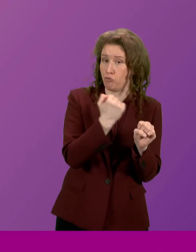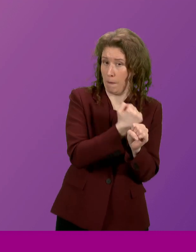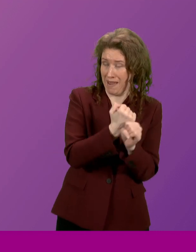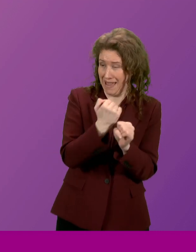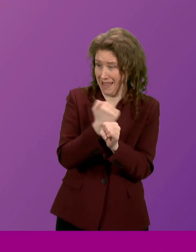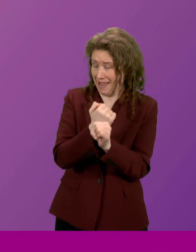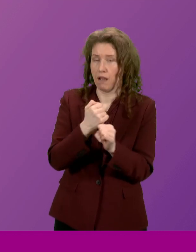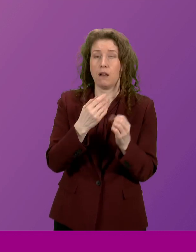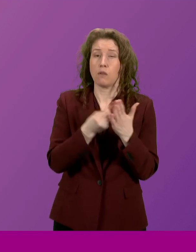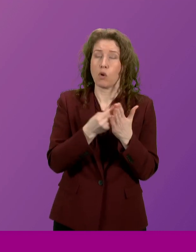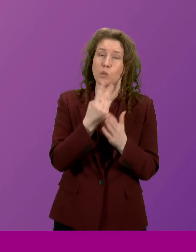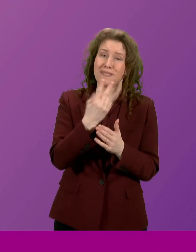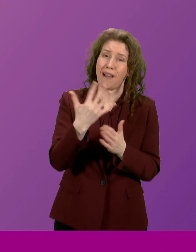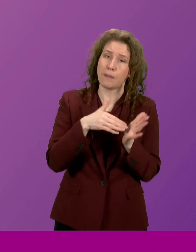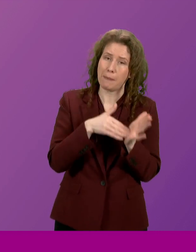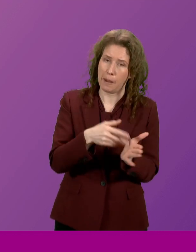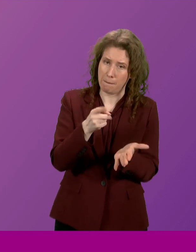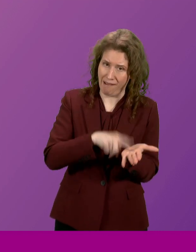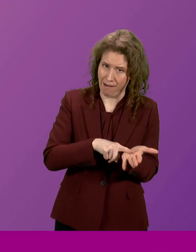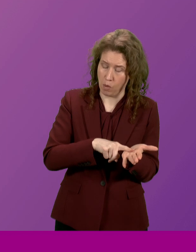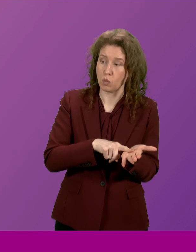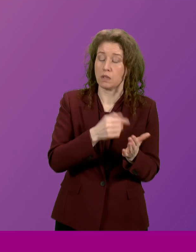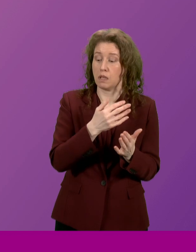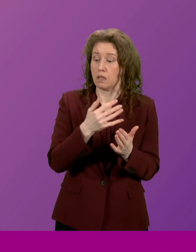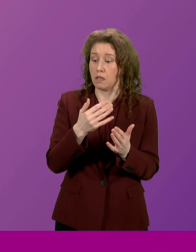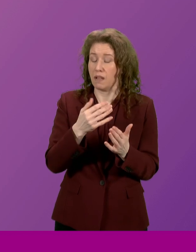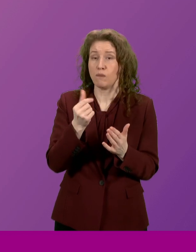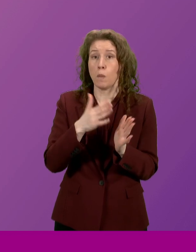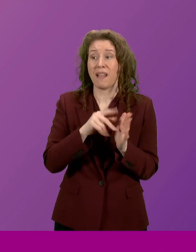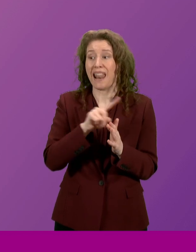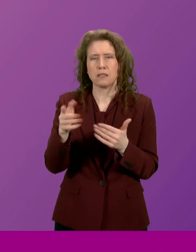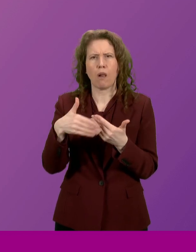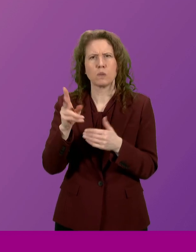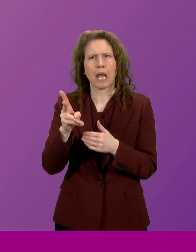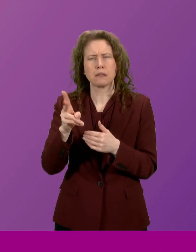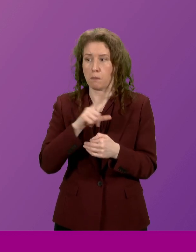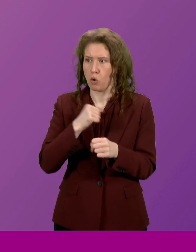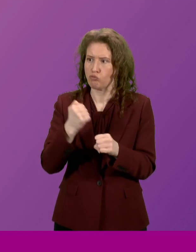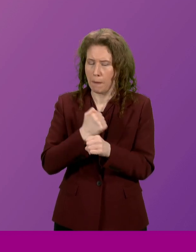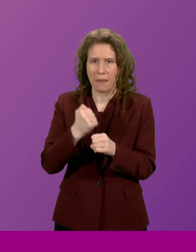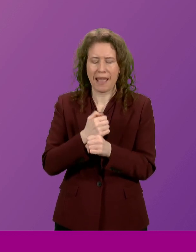that cost £25 million. It closed months later because the repairs were defective.